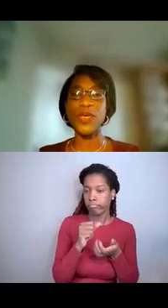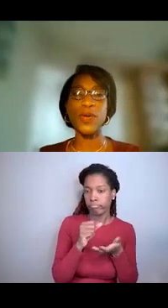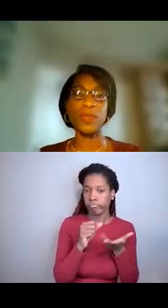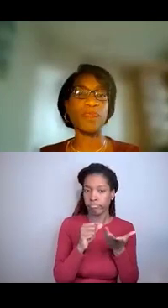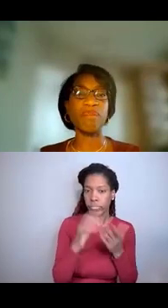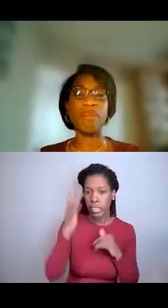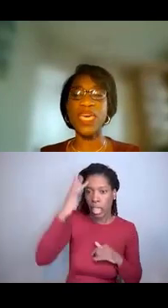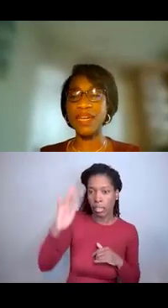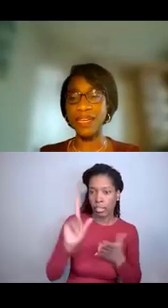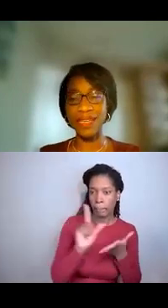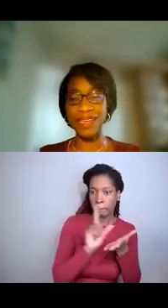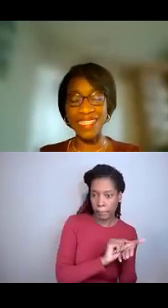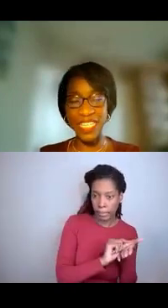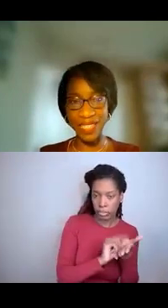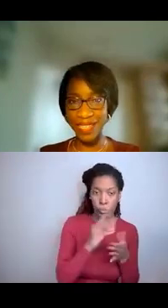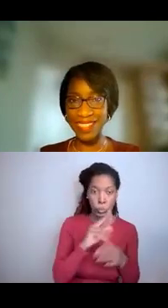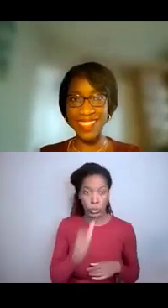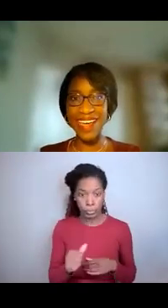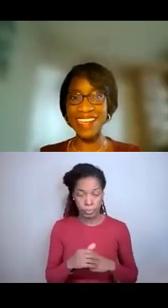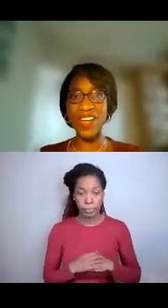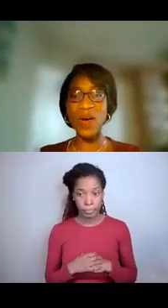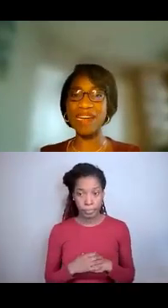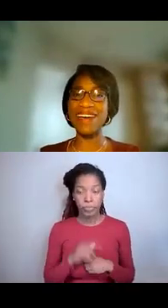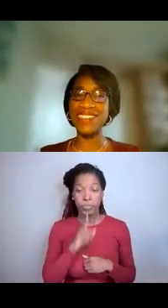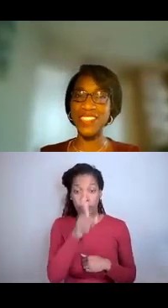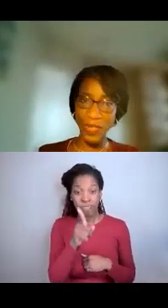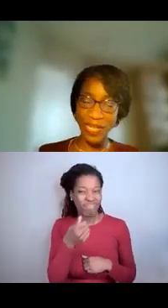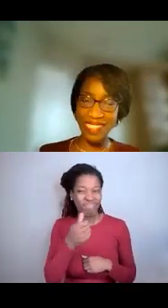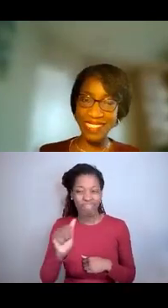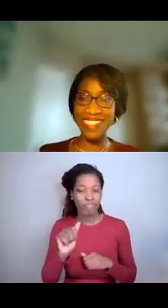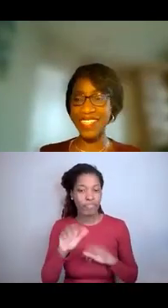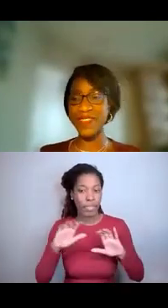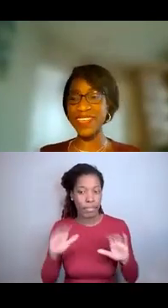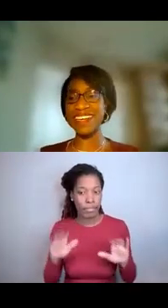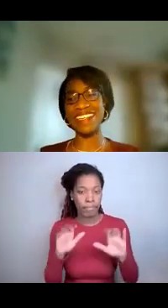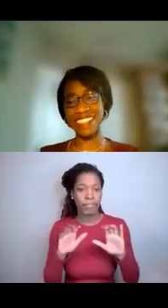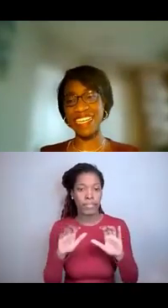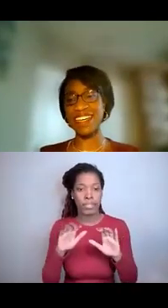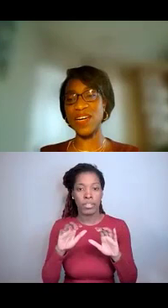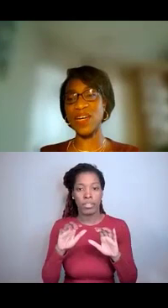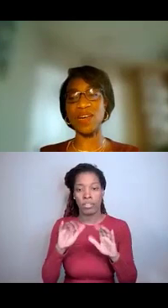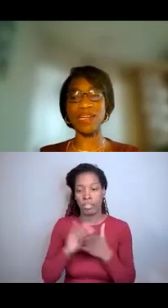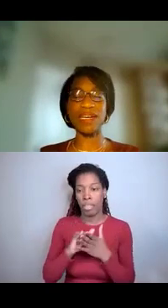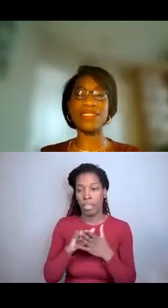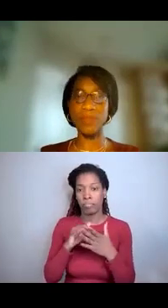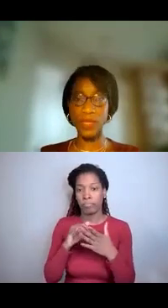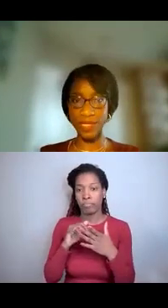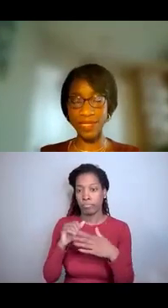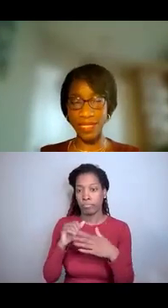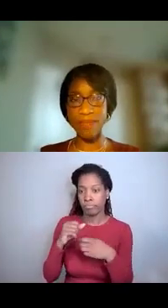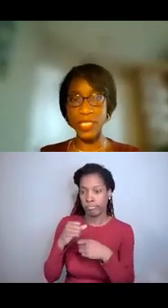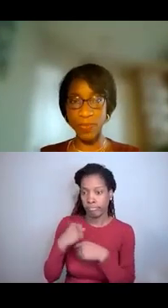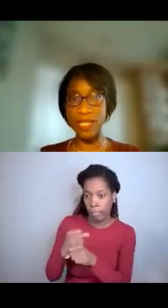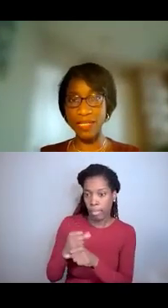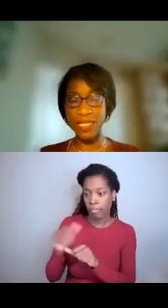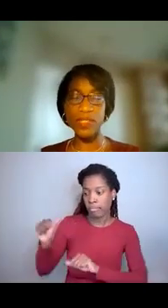So any activities that are not generating scientific data are not subject to the DMS Policy,